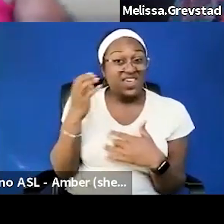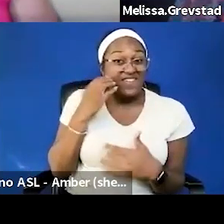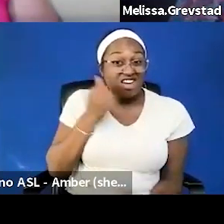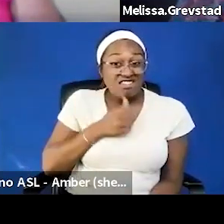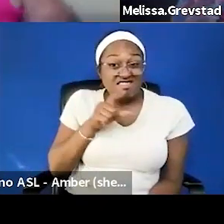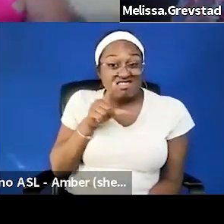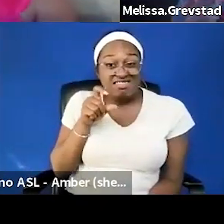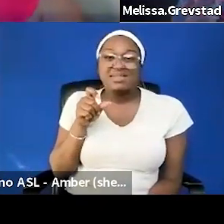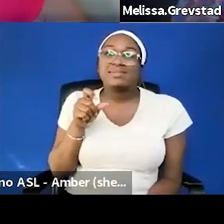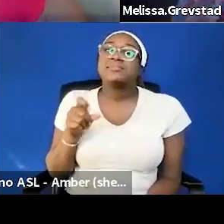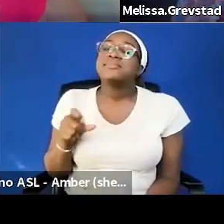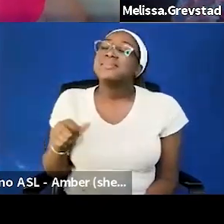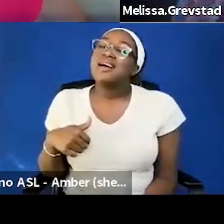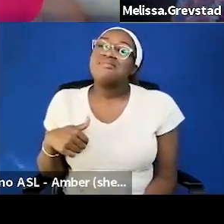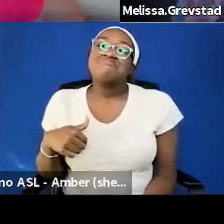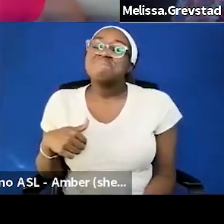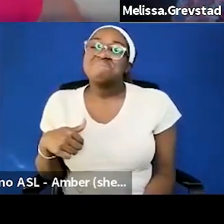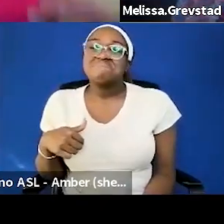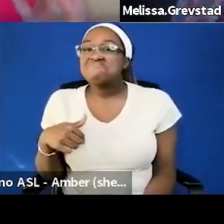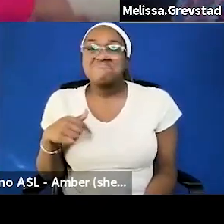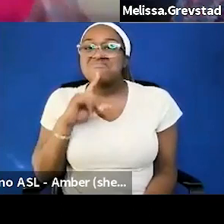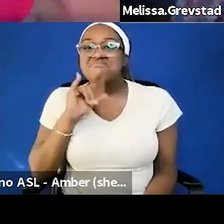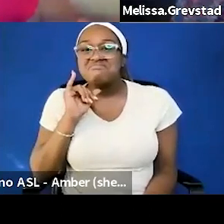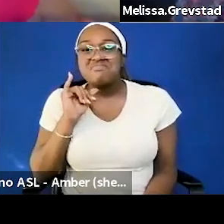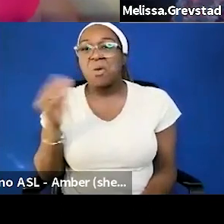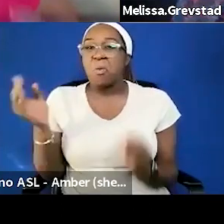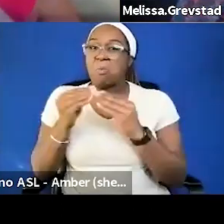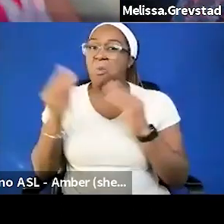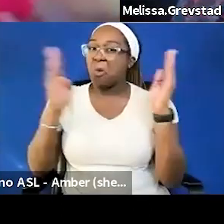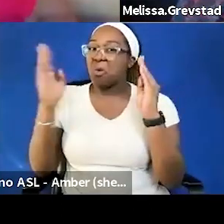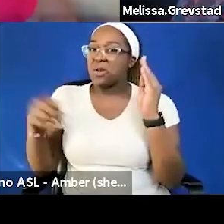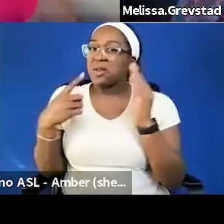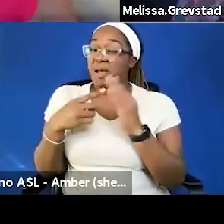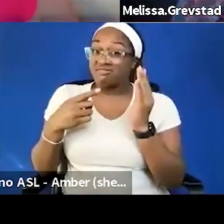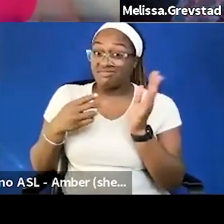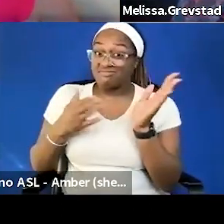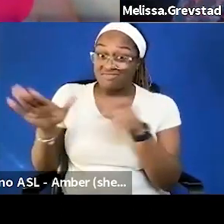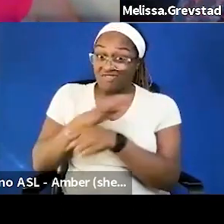You know, I wasn't. I was actually what I was more worried about, if I'll be completely honest, was,